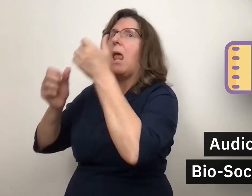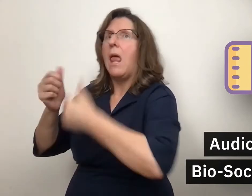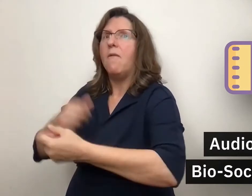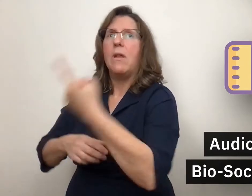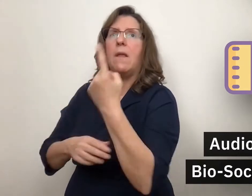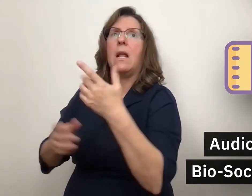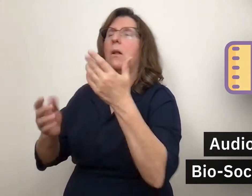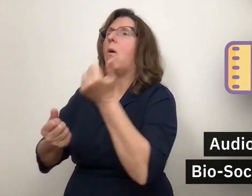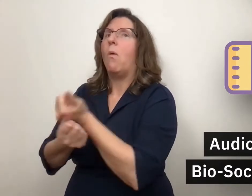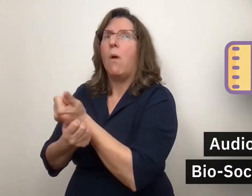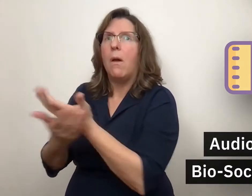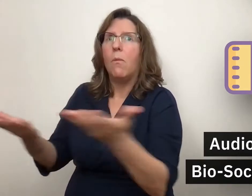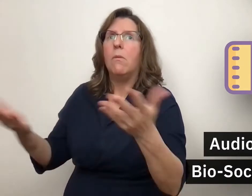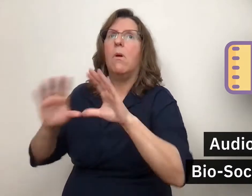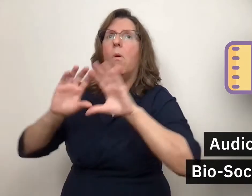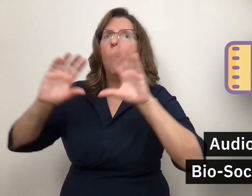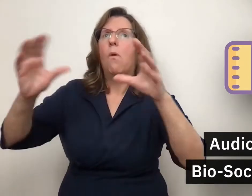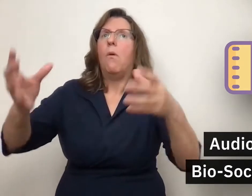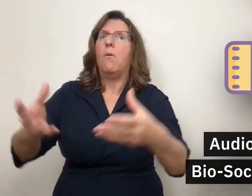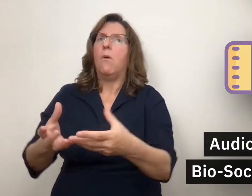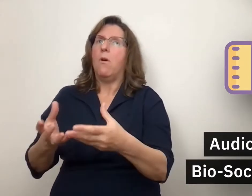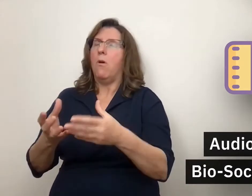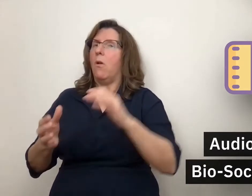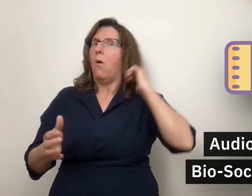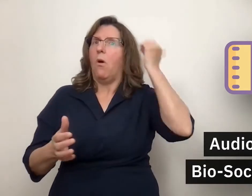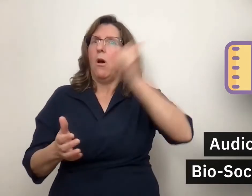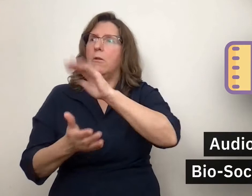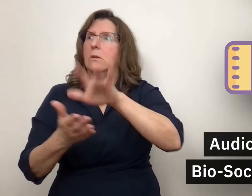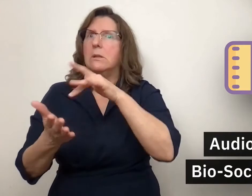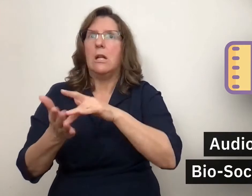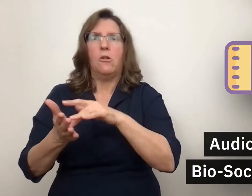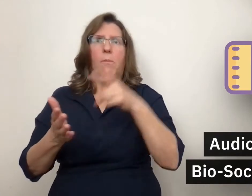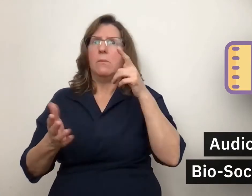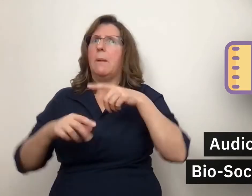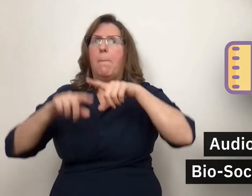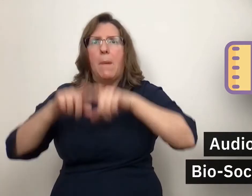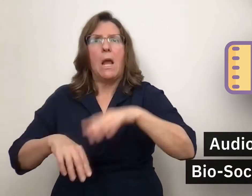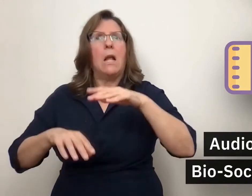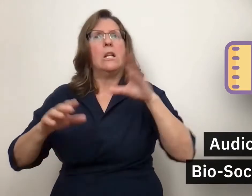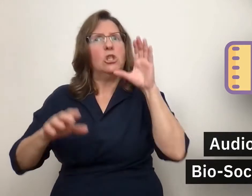Everyone, everything, the whole world is audio-centric.